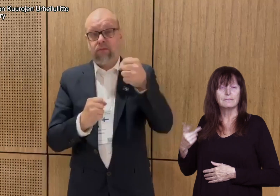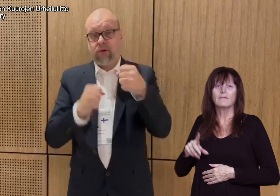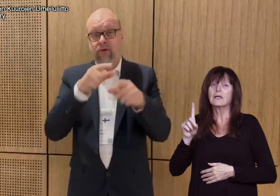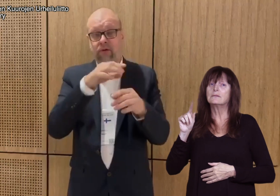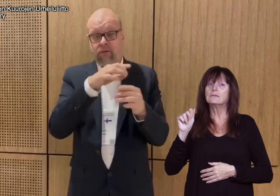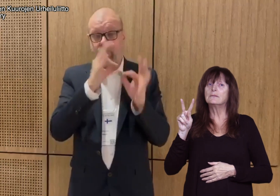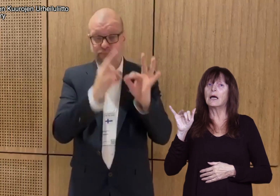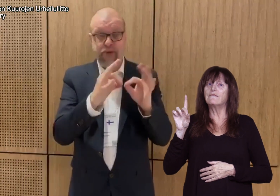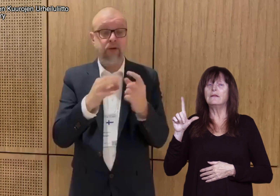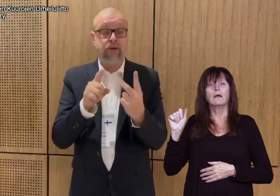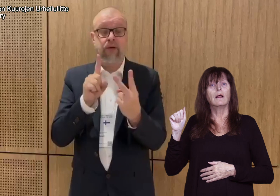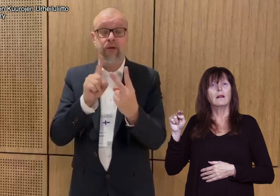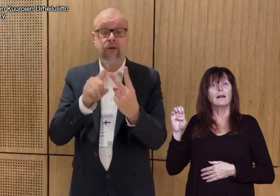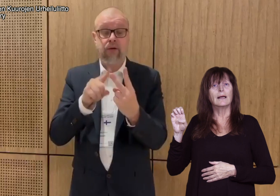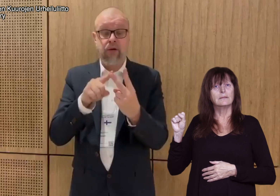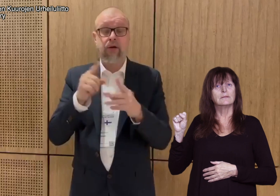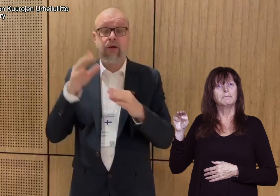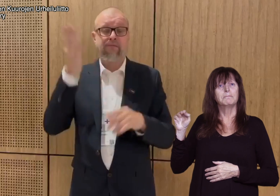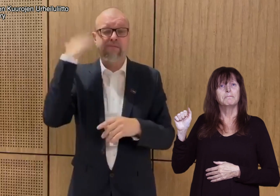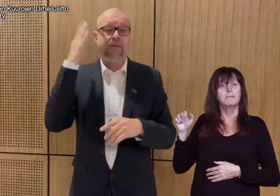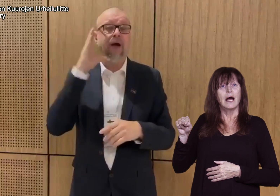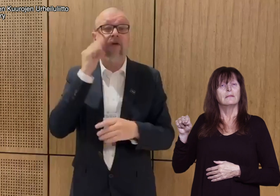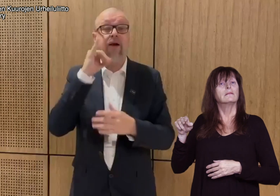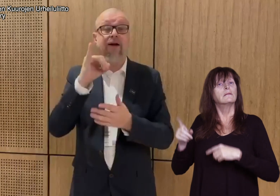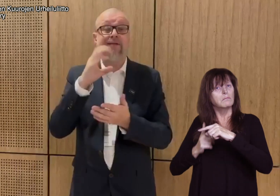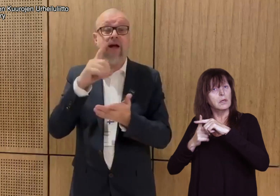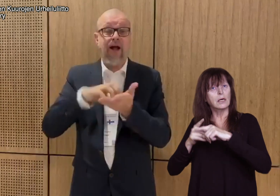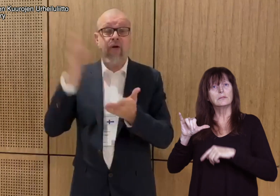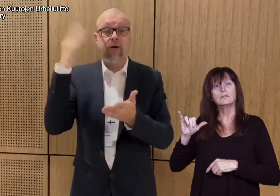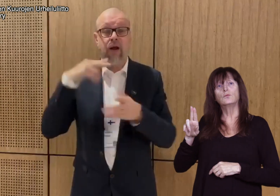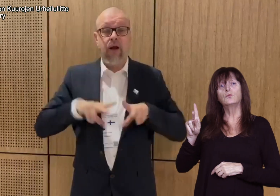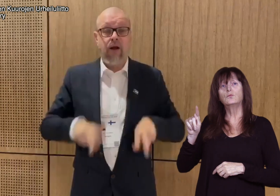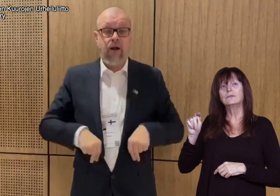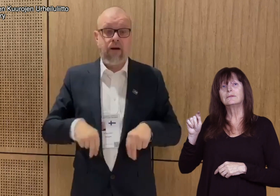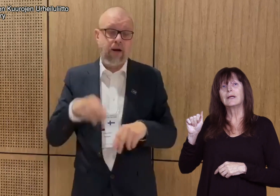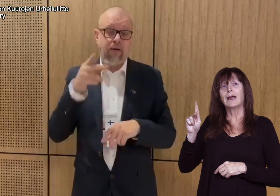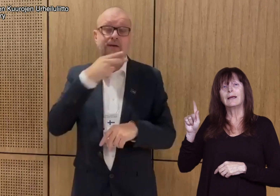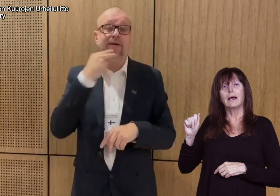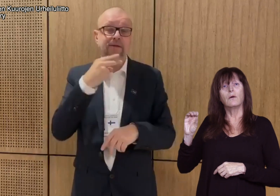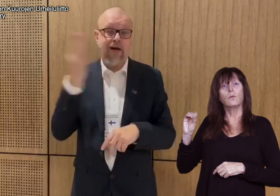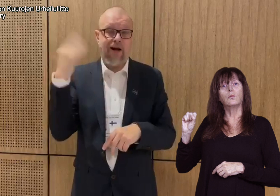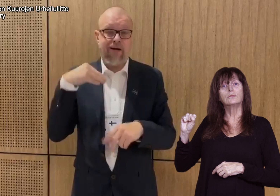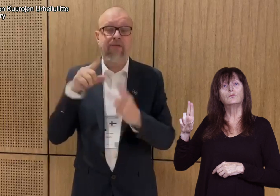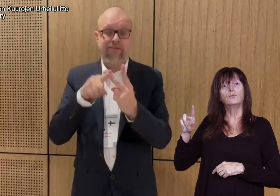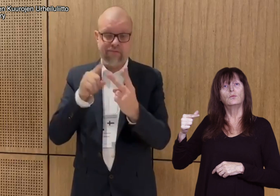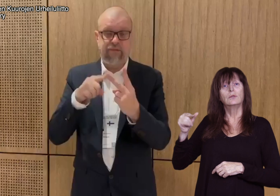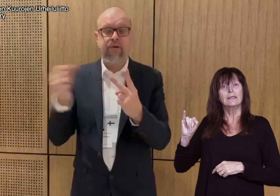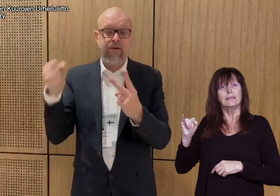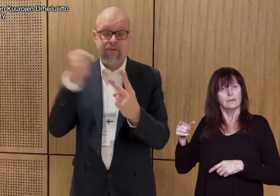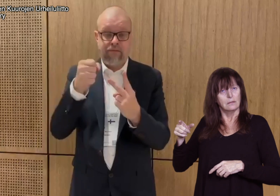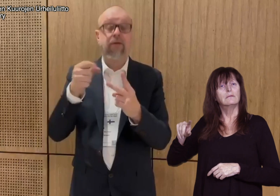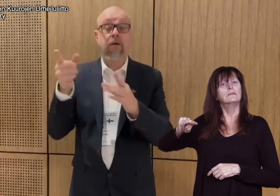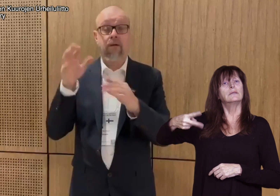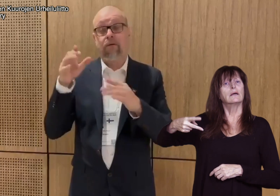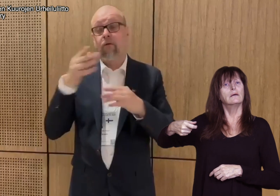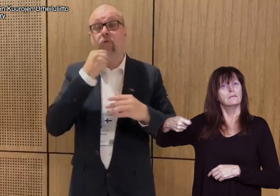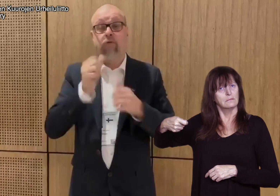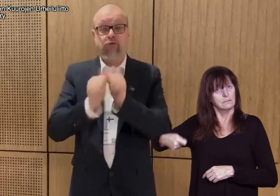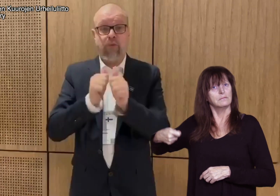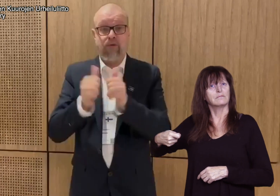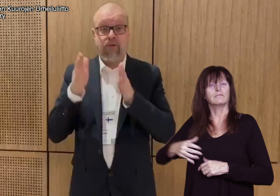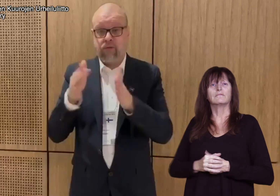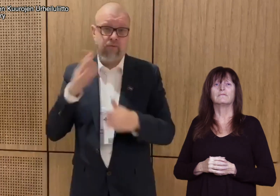David Lanesman and Yutaka Osugi as vice-chairmen.